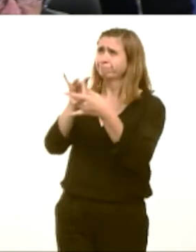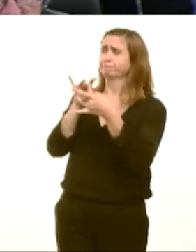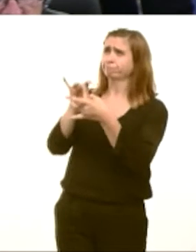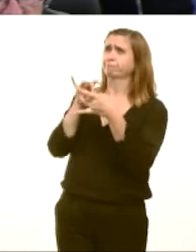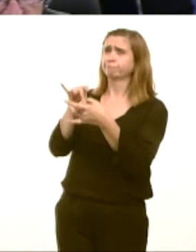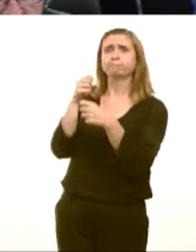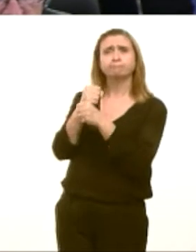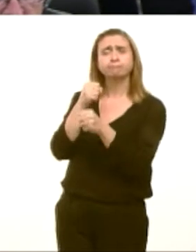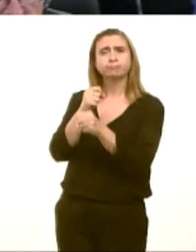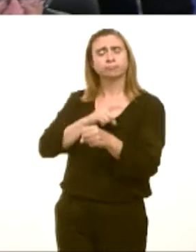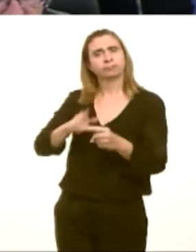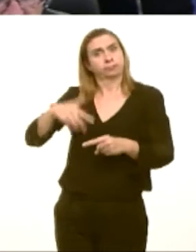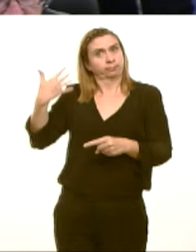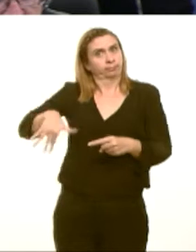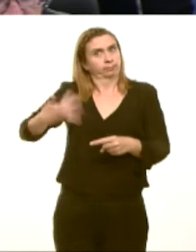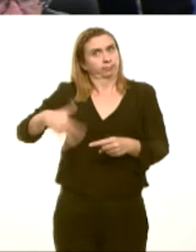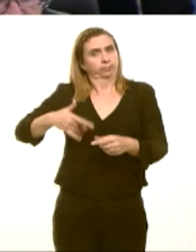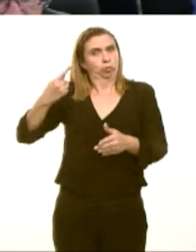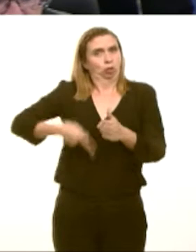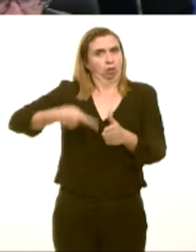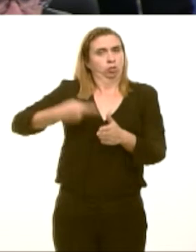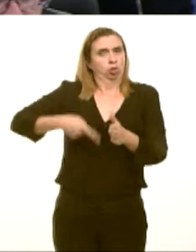the excessive charges that they impose on the small builders.